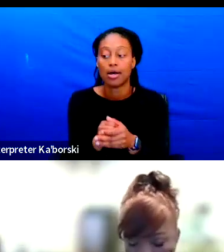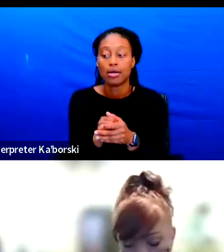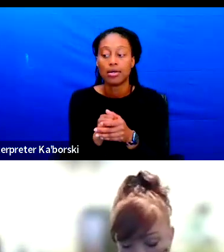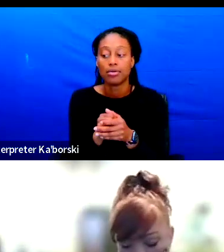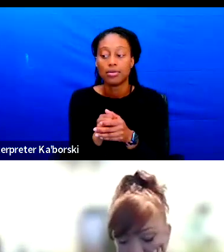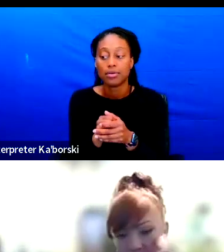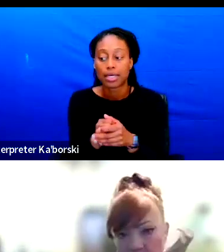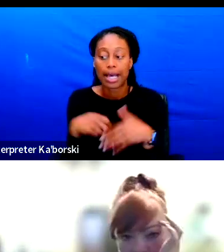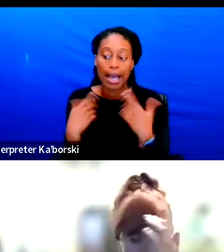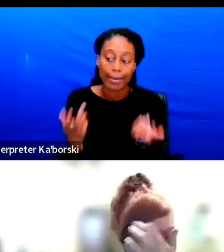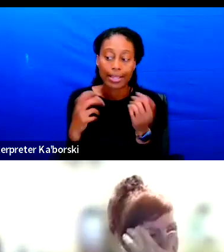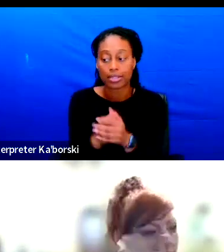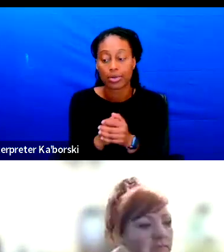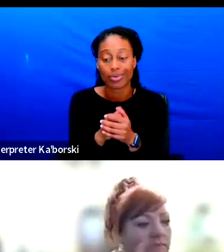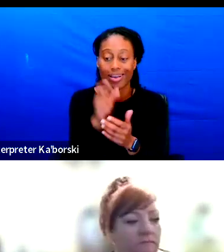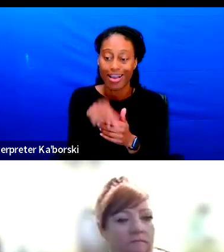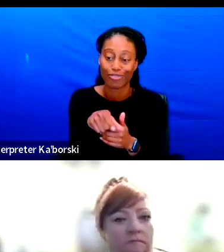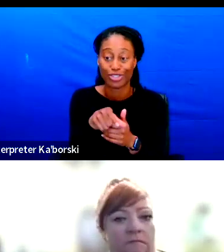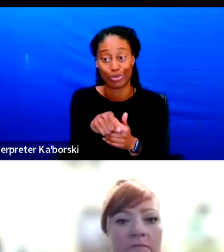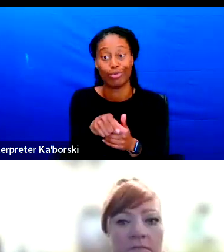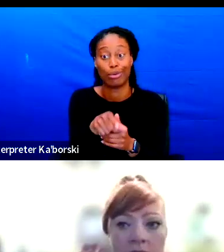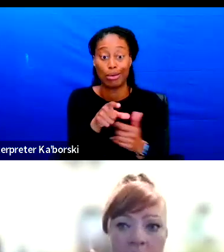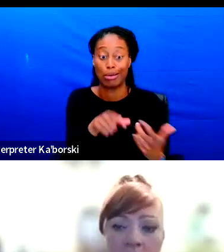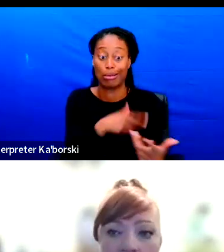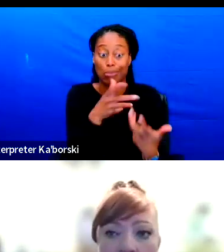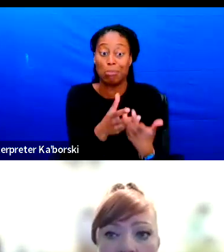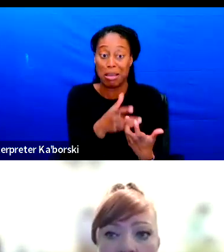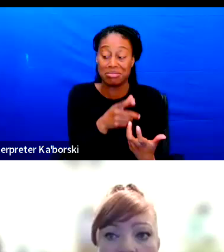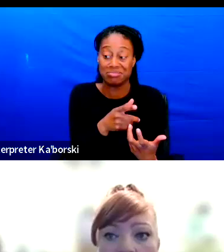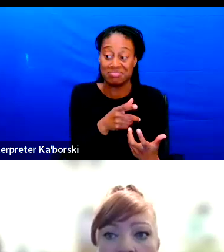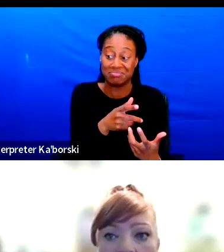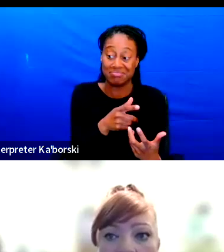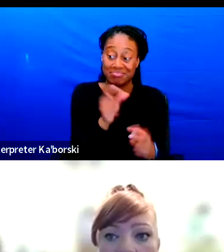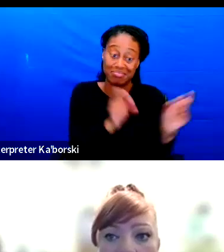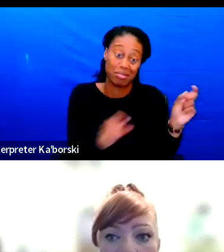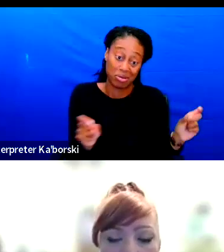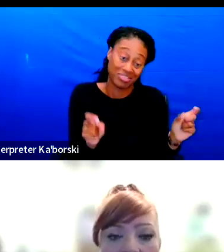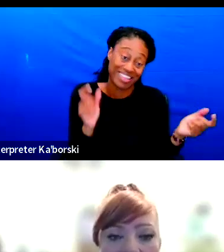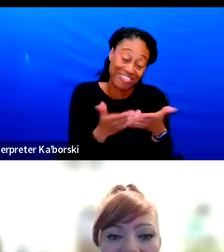Jenise Brassell: I mean, we just have to get with the we have to get with the times that things are changing. So.